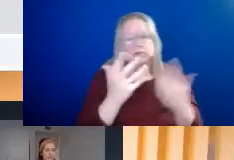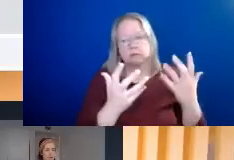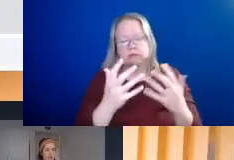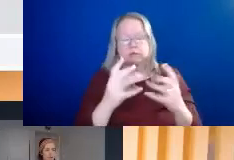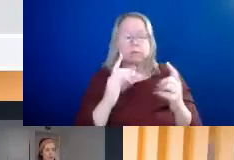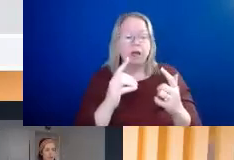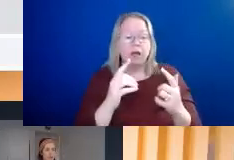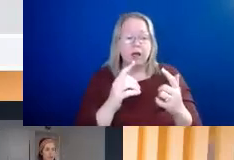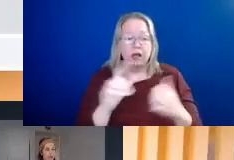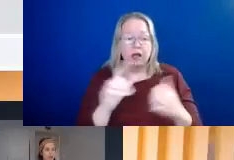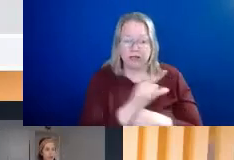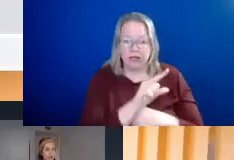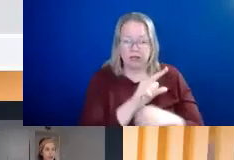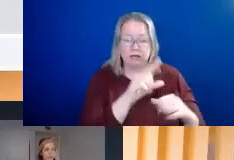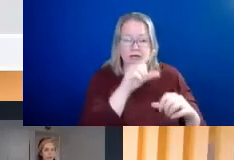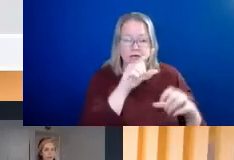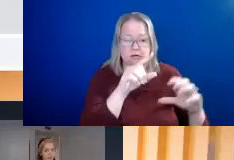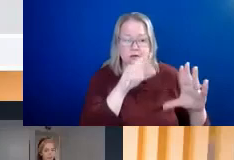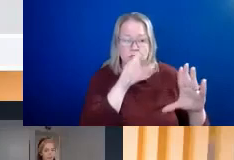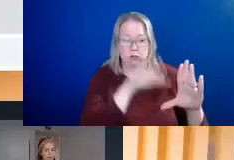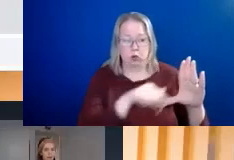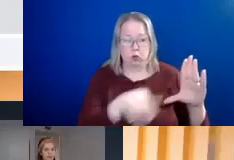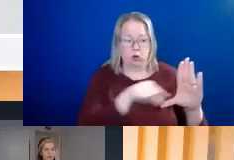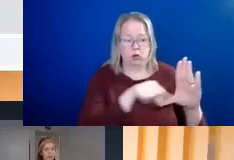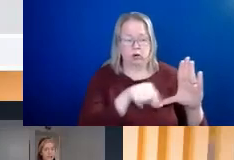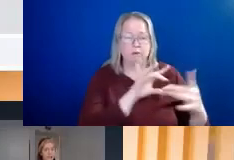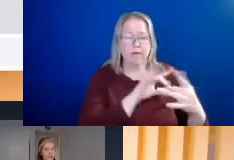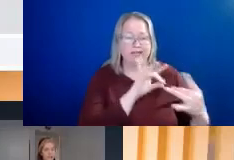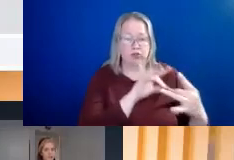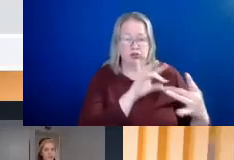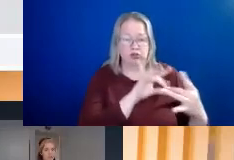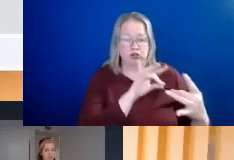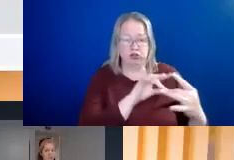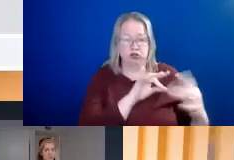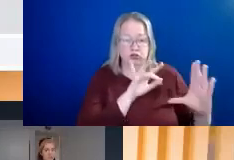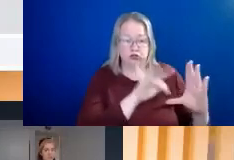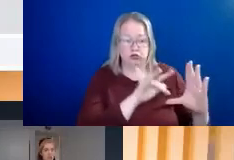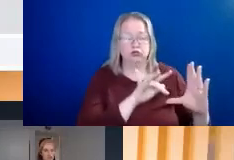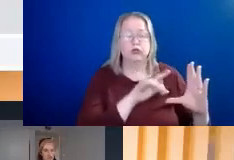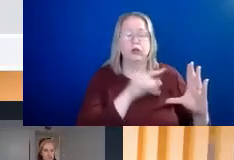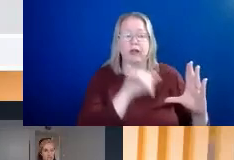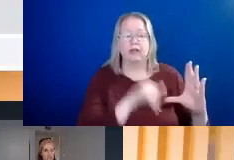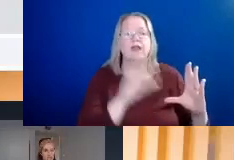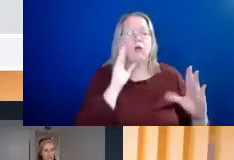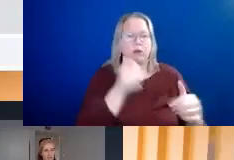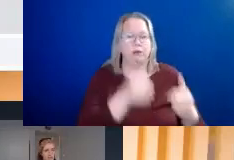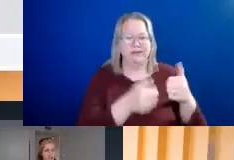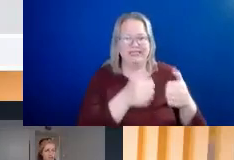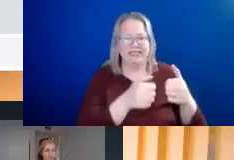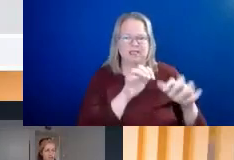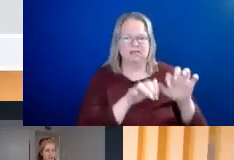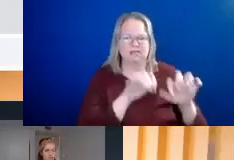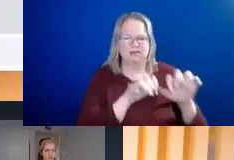12:24:27 the bottom corner there is a message bubble icon and that is going to be a text chat location 12:24:30 grade so